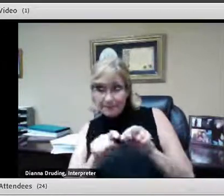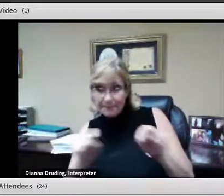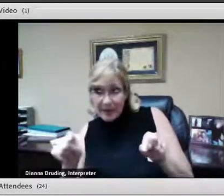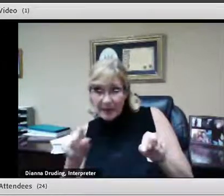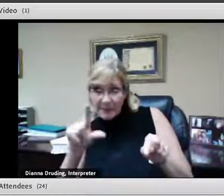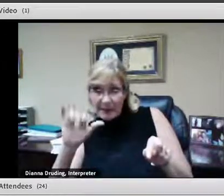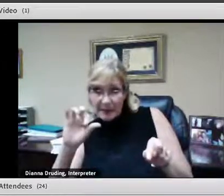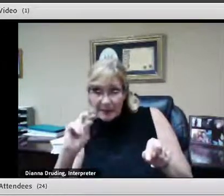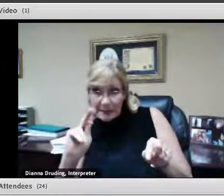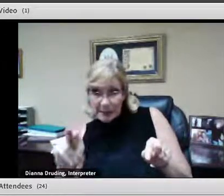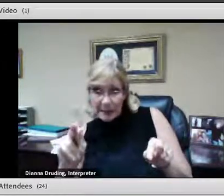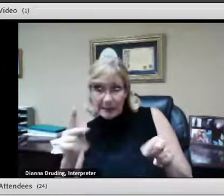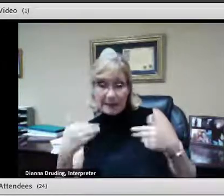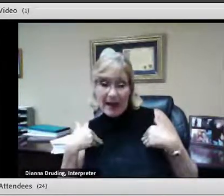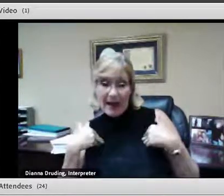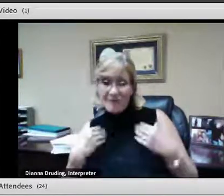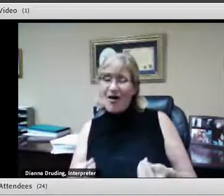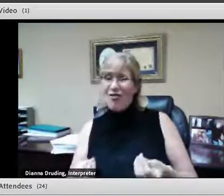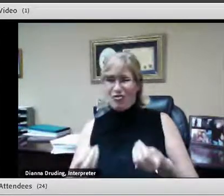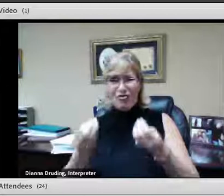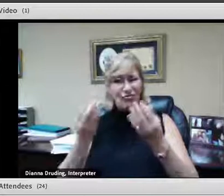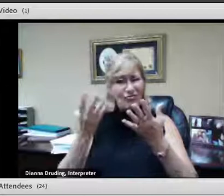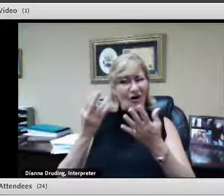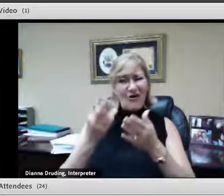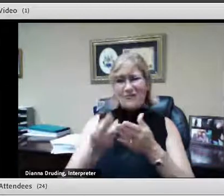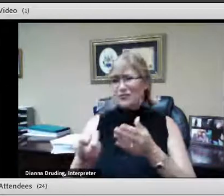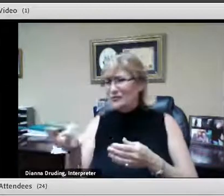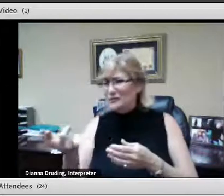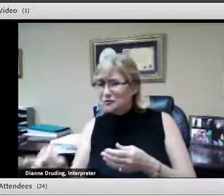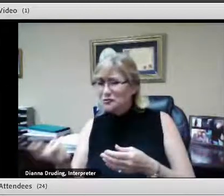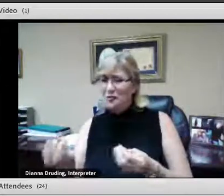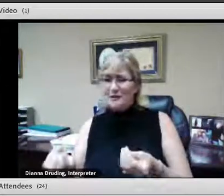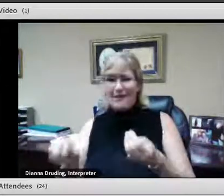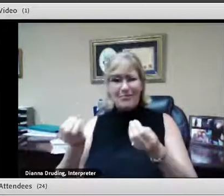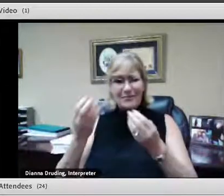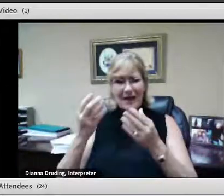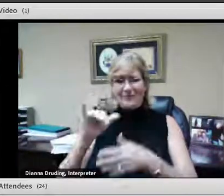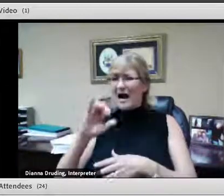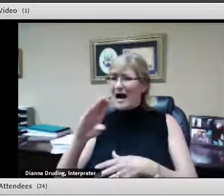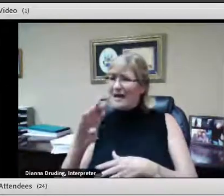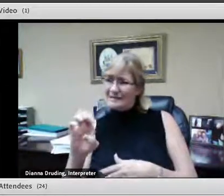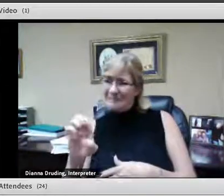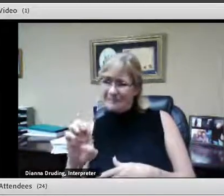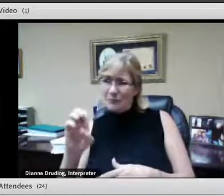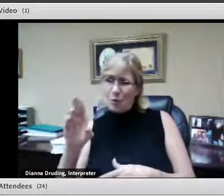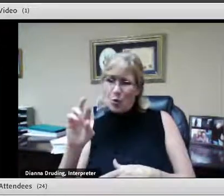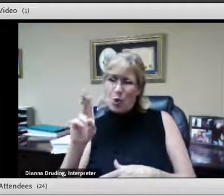has just a ton of resources, a ton of different icebreakers. We're going to show you two.